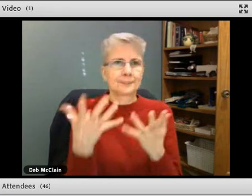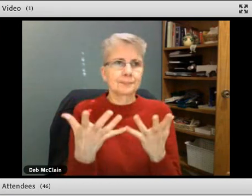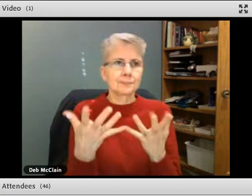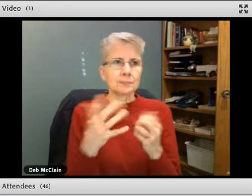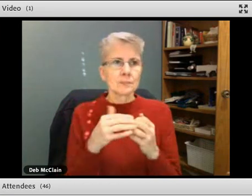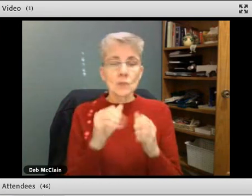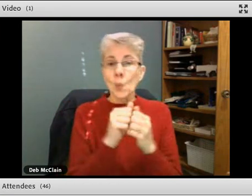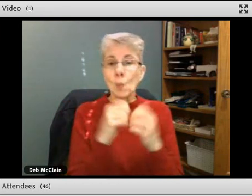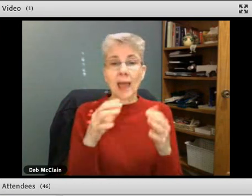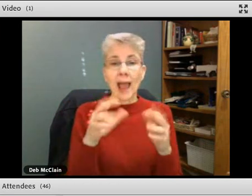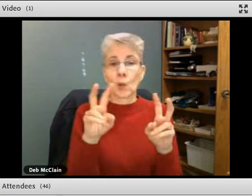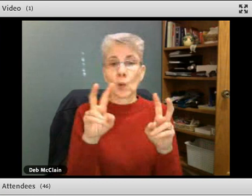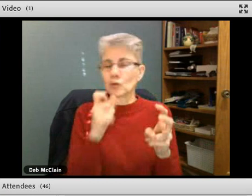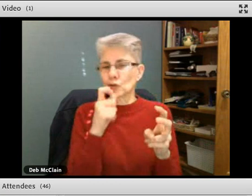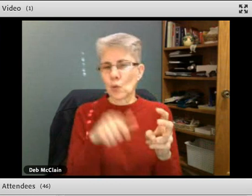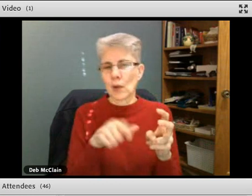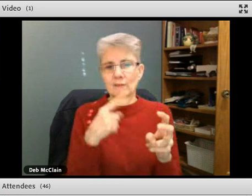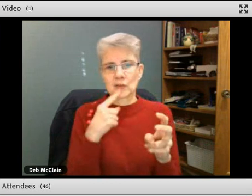If you're making up your own summary, same thing.